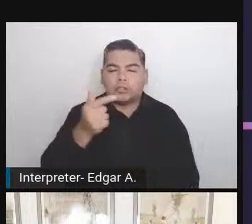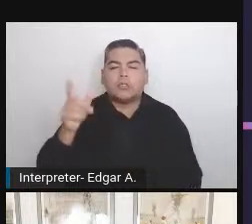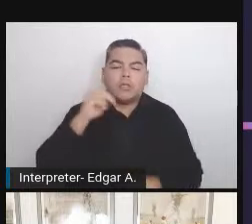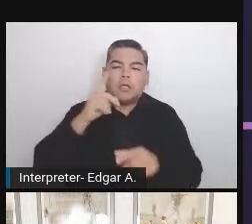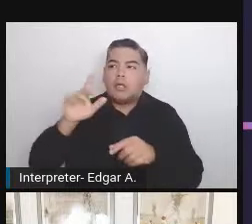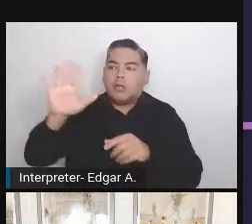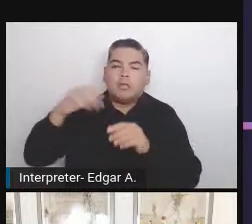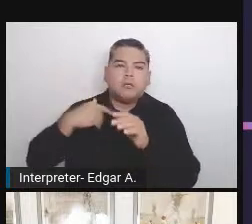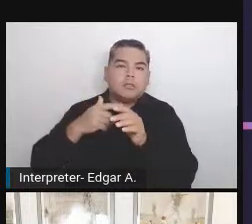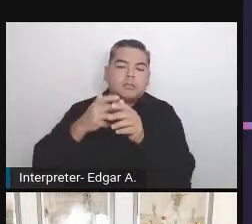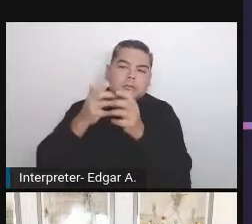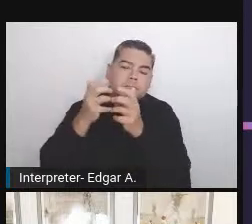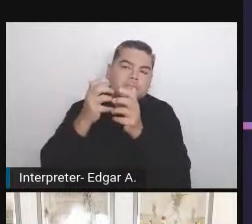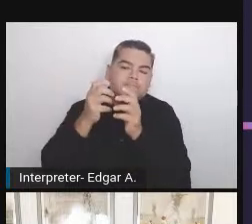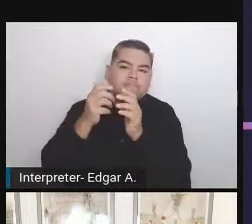site has to go through WPA G norms